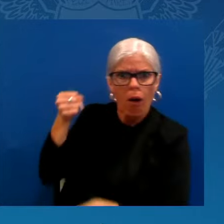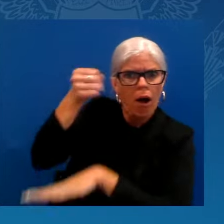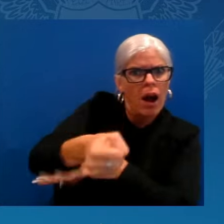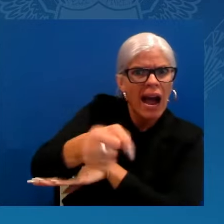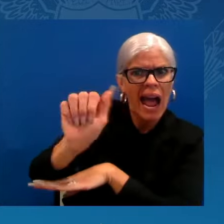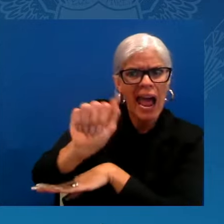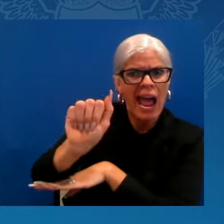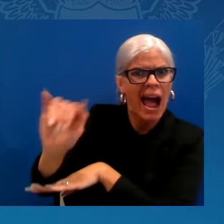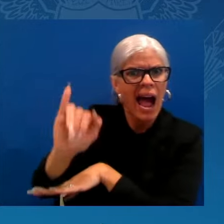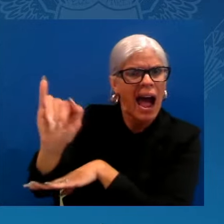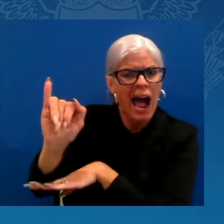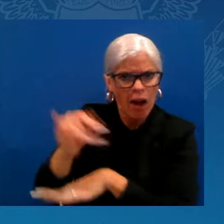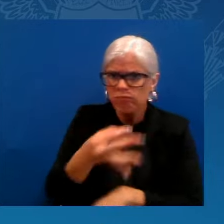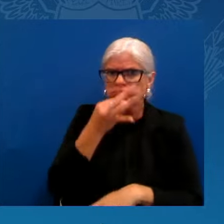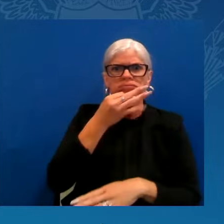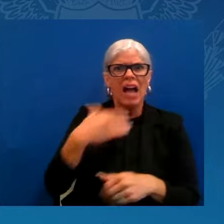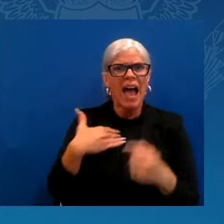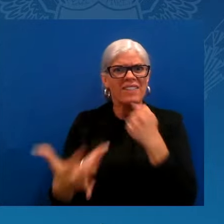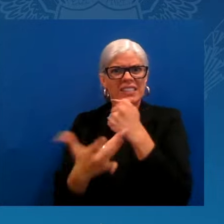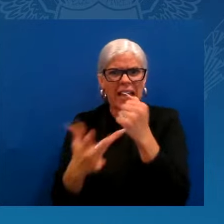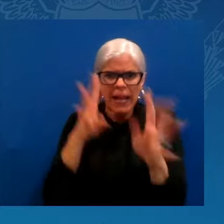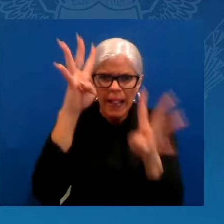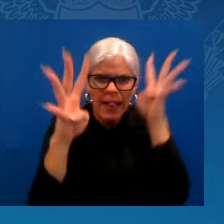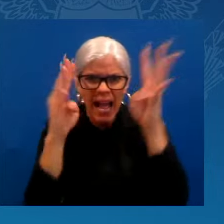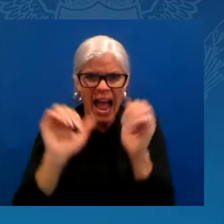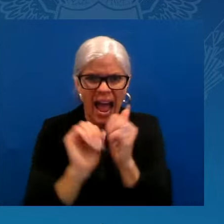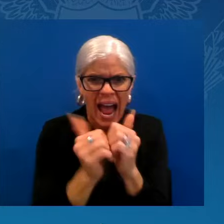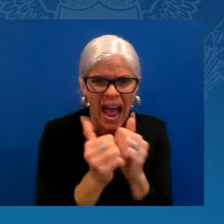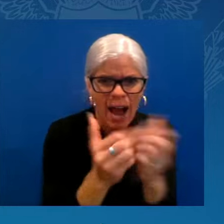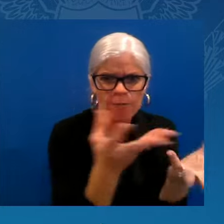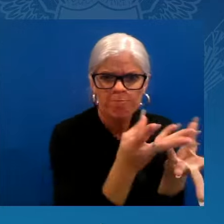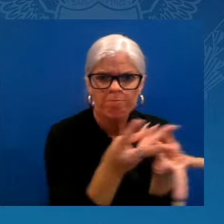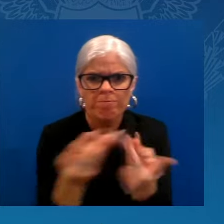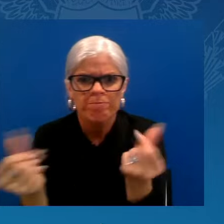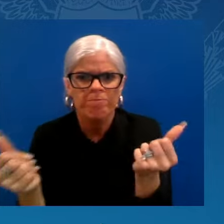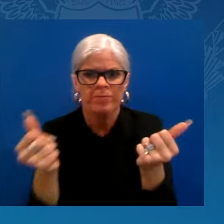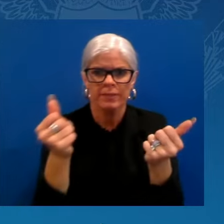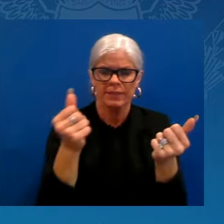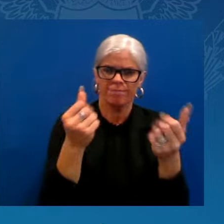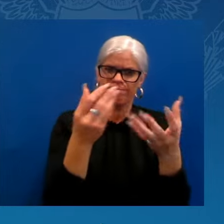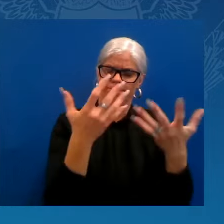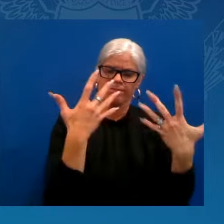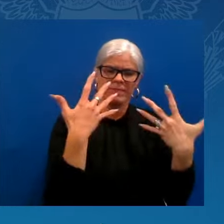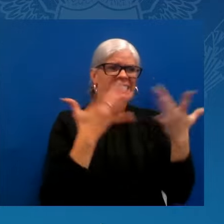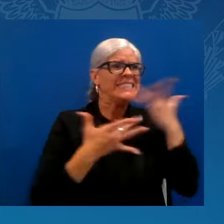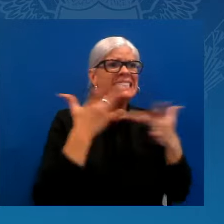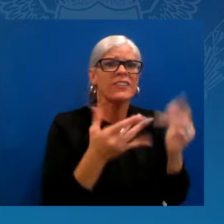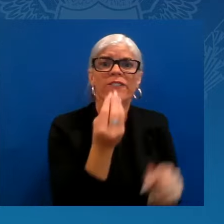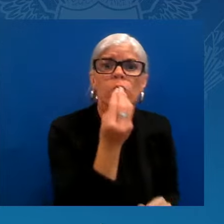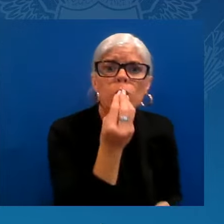Israel is a nation full of innovators, entrepreneurs and visionaries.